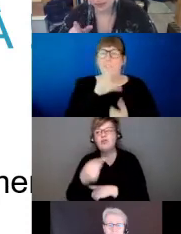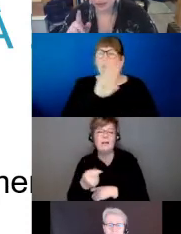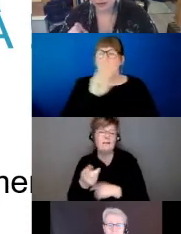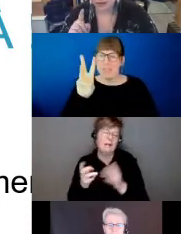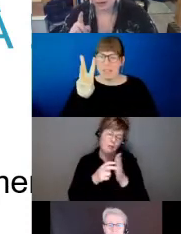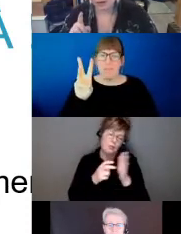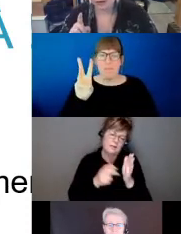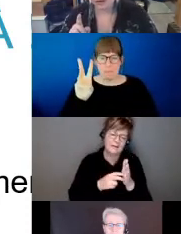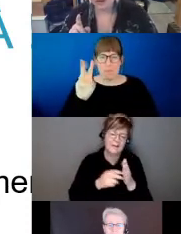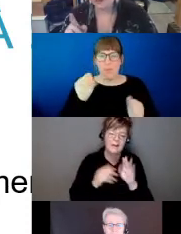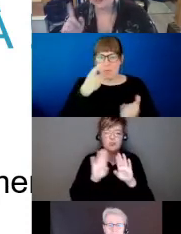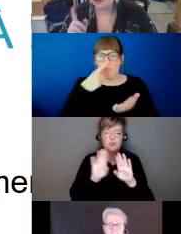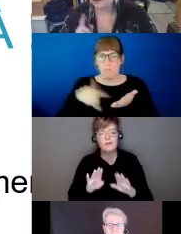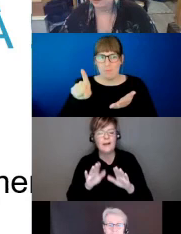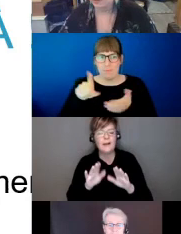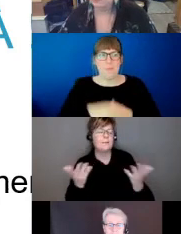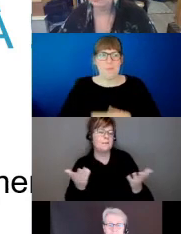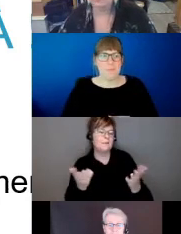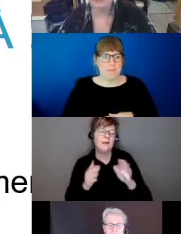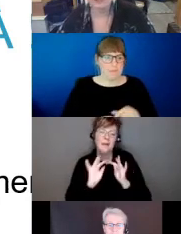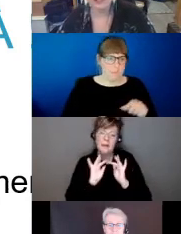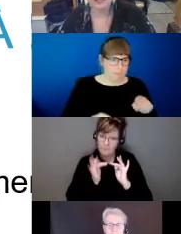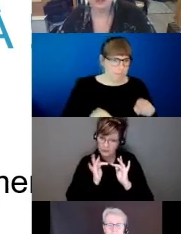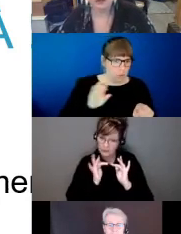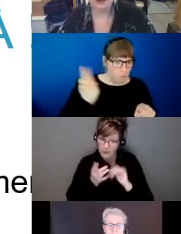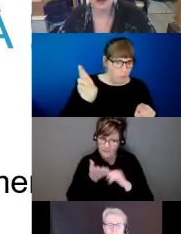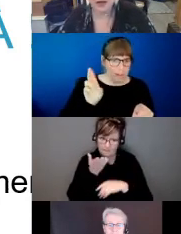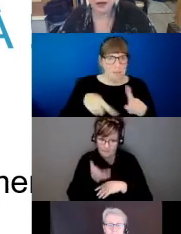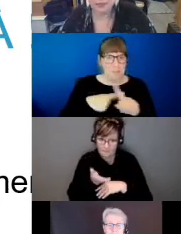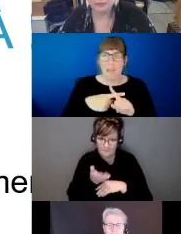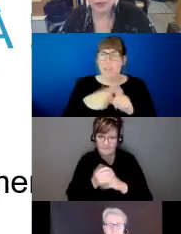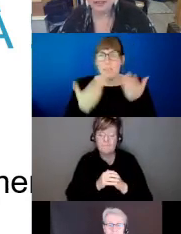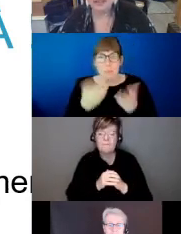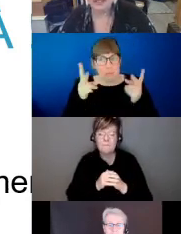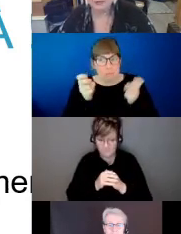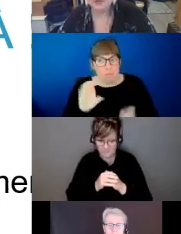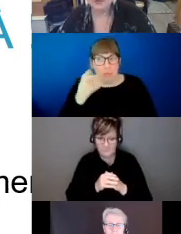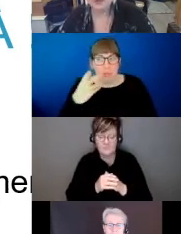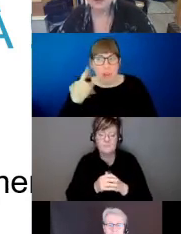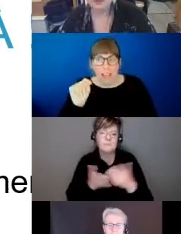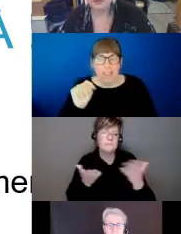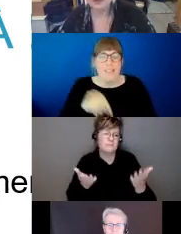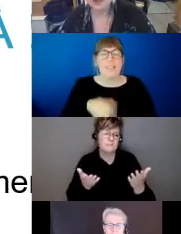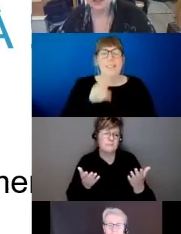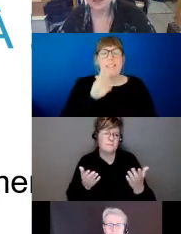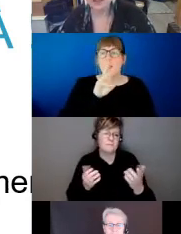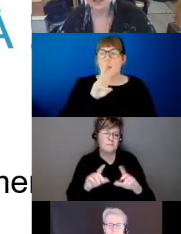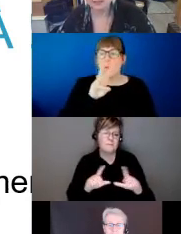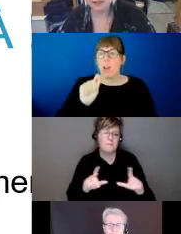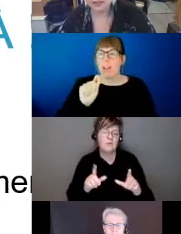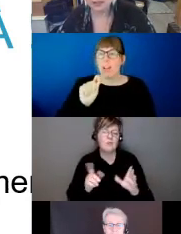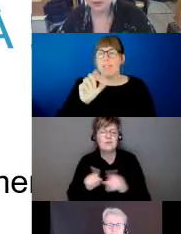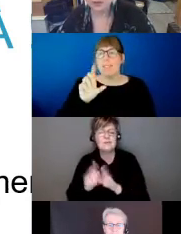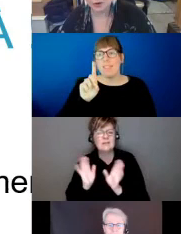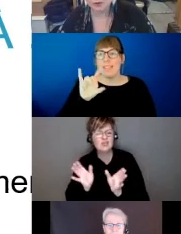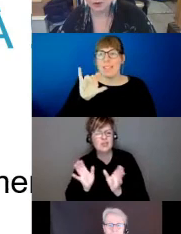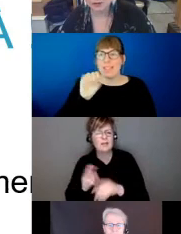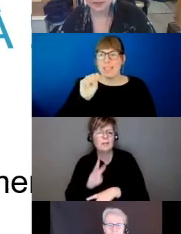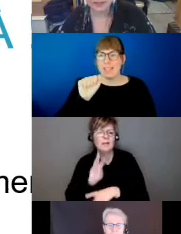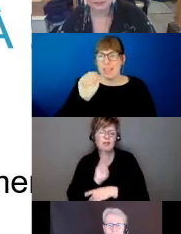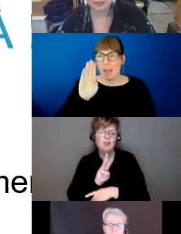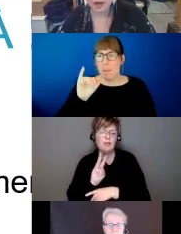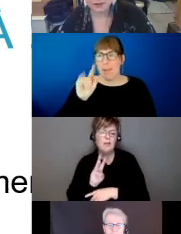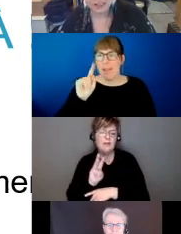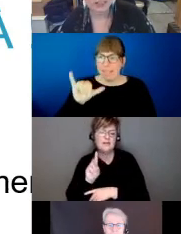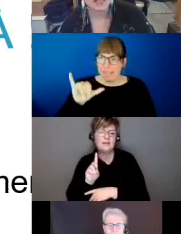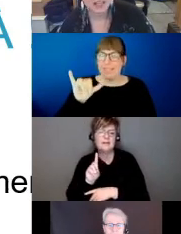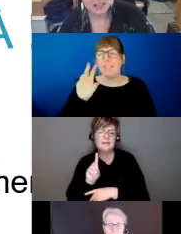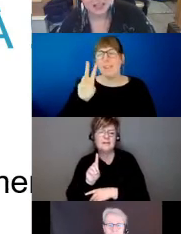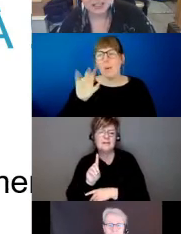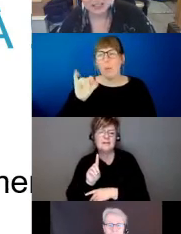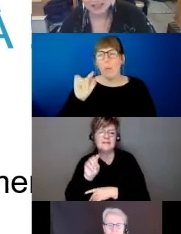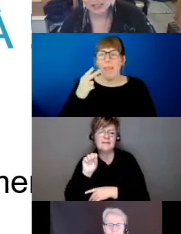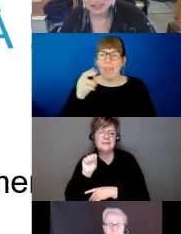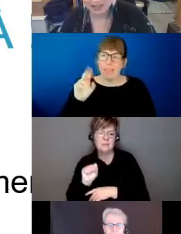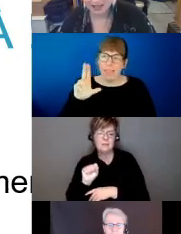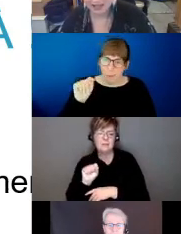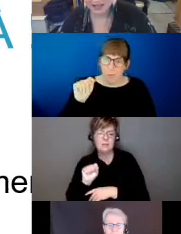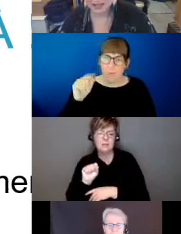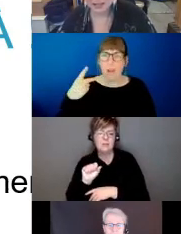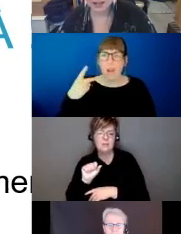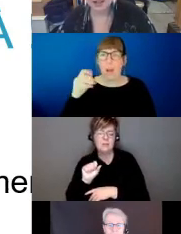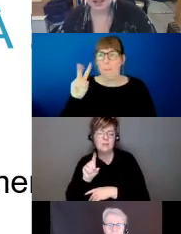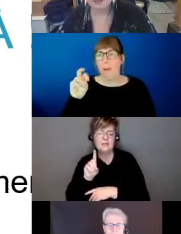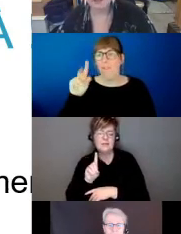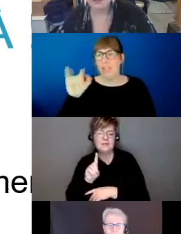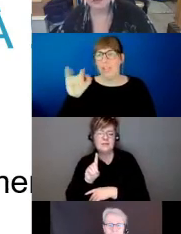THERE AND IT ALSO MIGHT BE IN THE CHAT SOMEWHERE AT WWW.DISABILITYWITHOUTPOVERTY.CA. THAT WILL